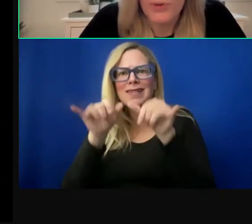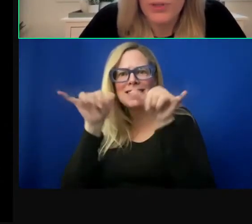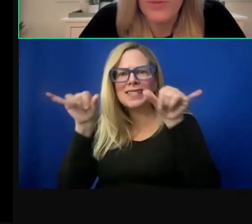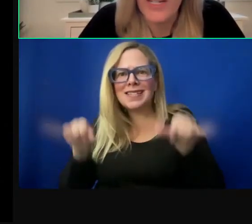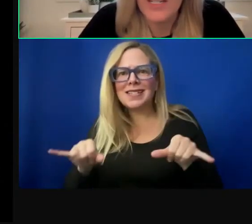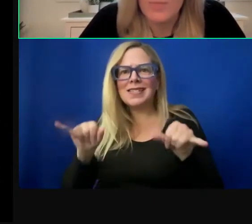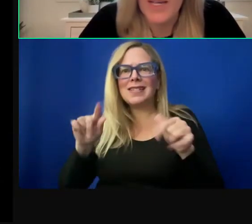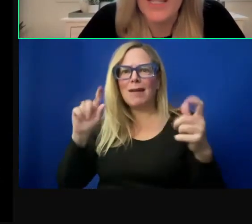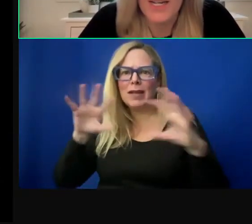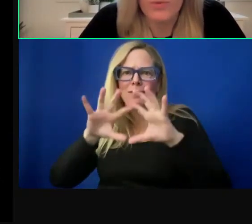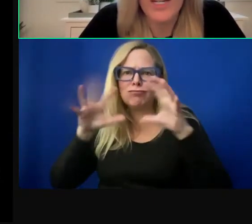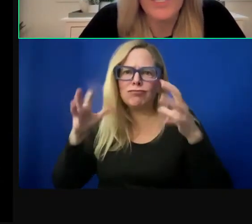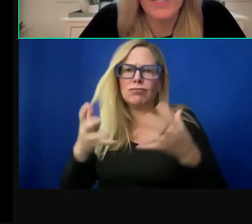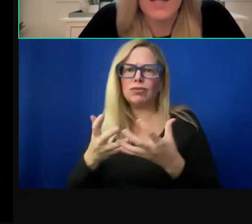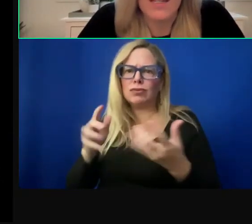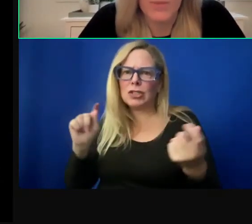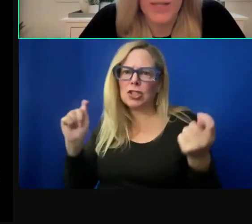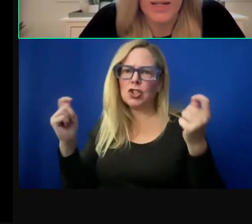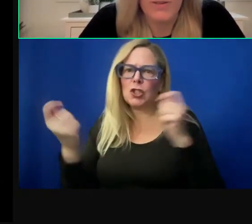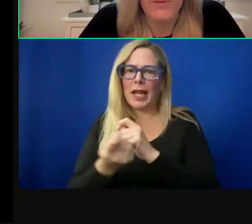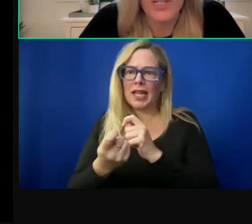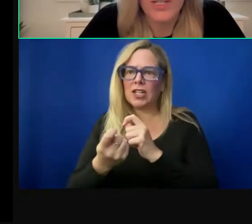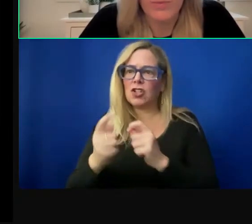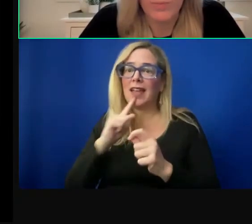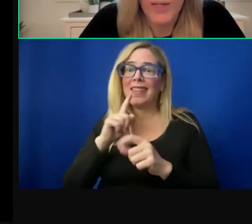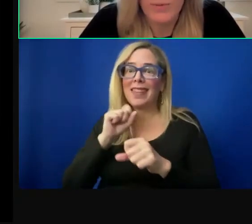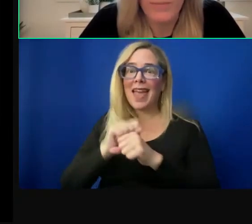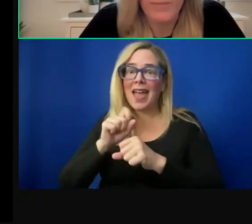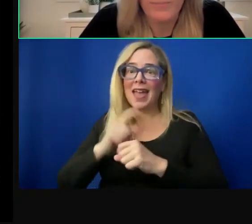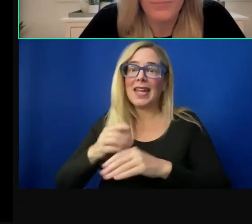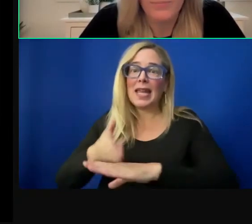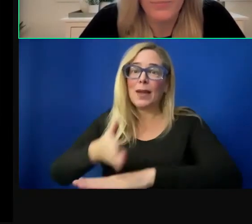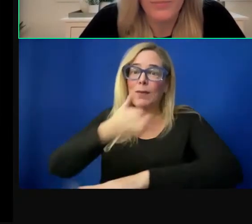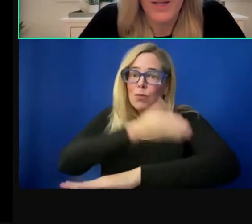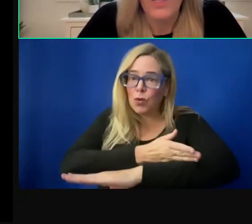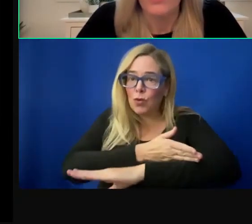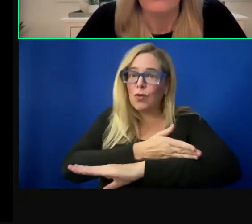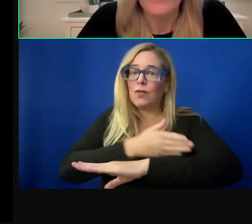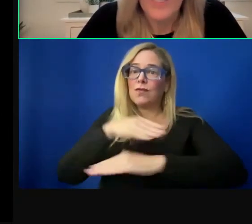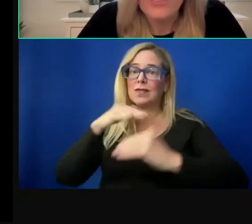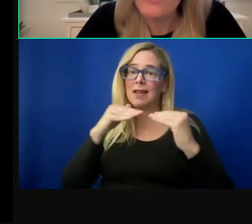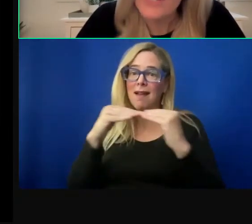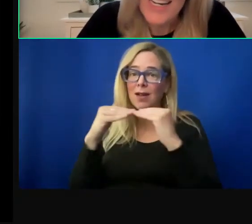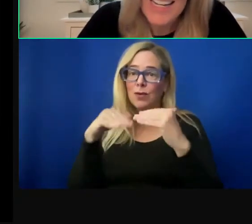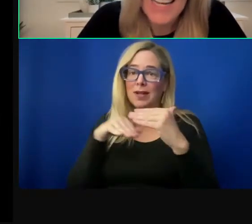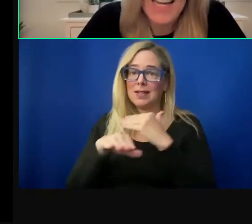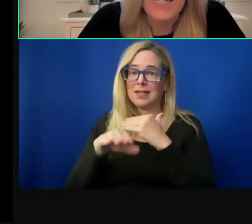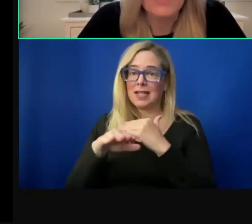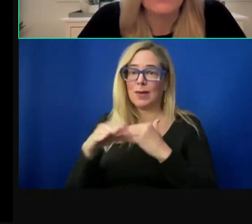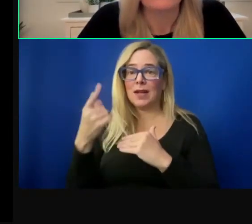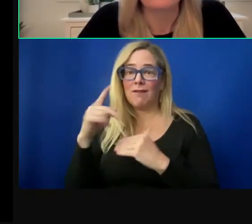improve and expand equity and accessibility for disabled people. We then use data again